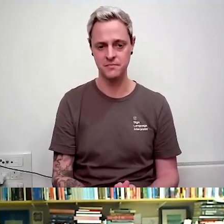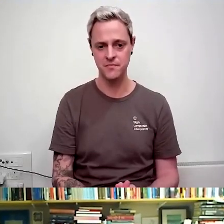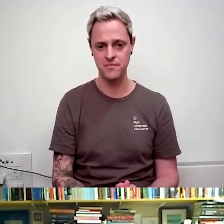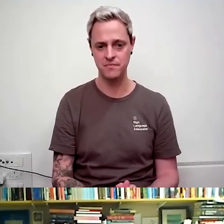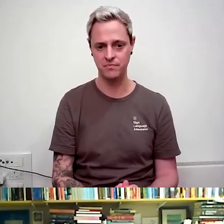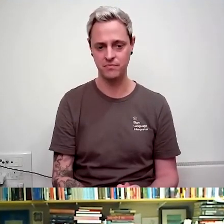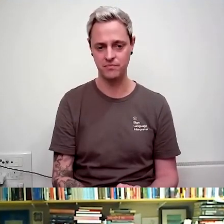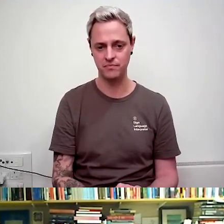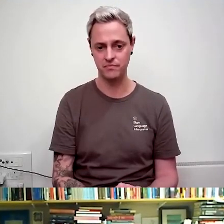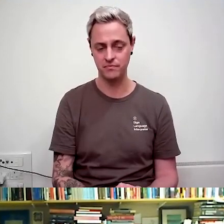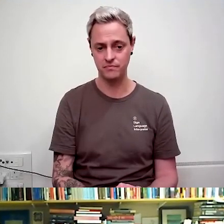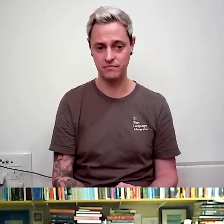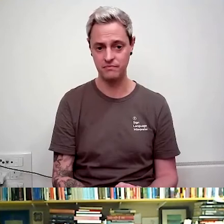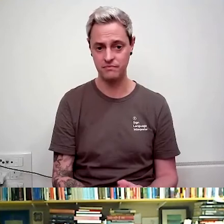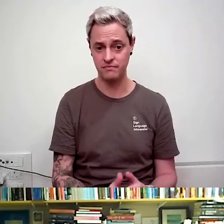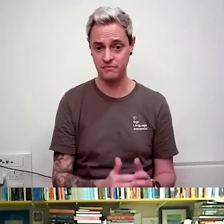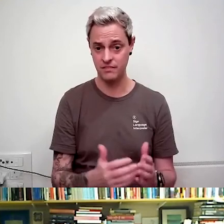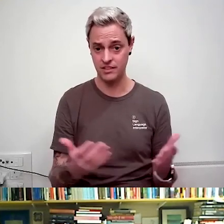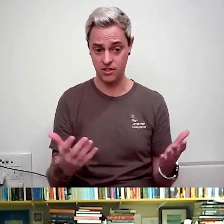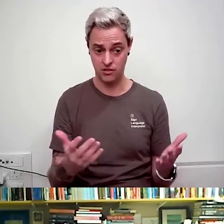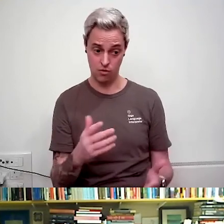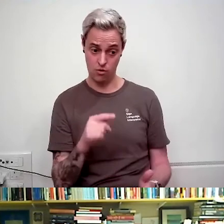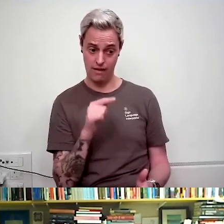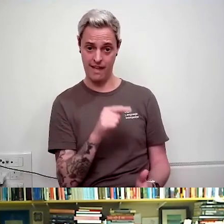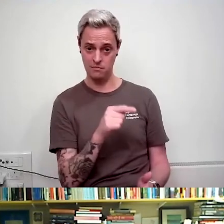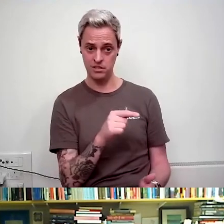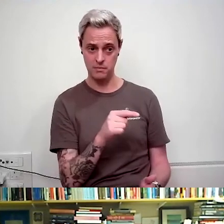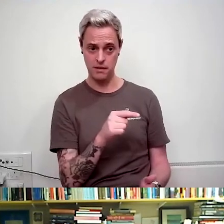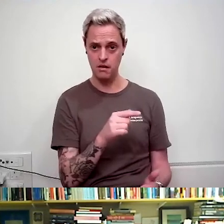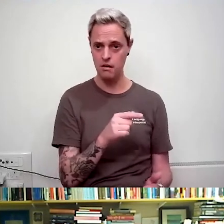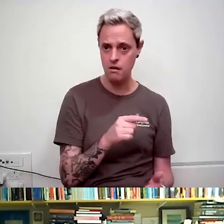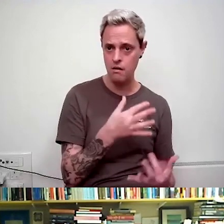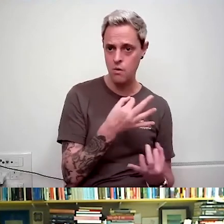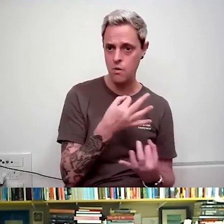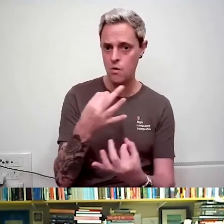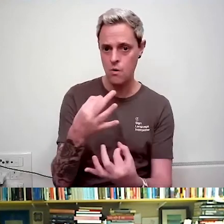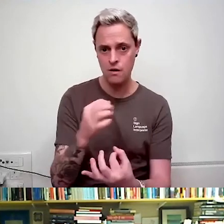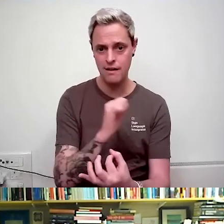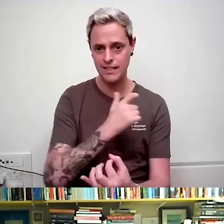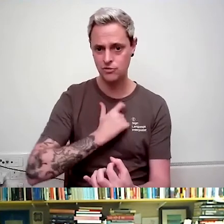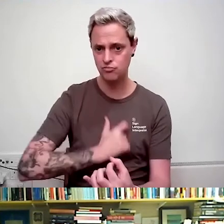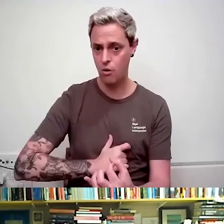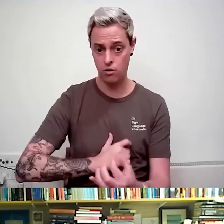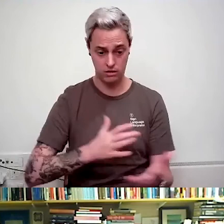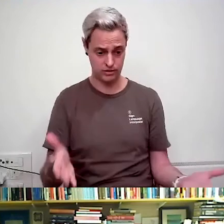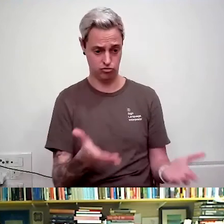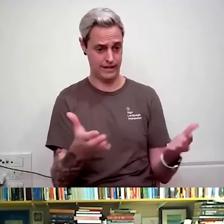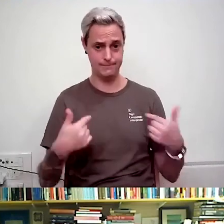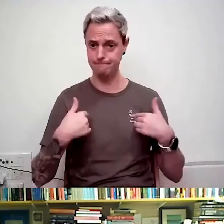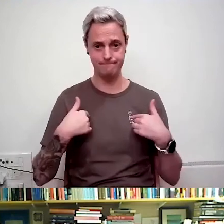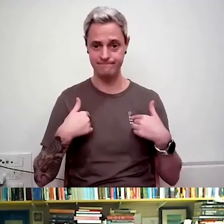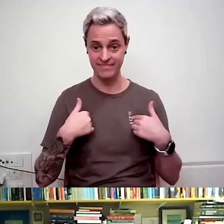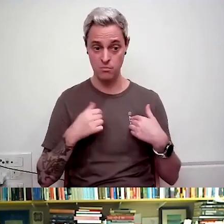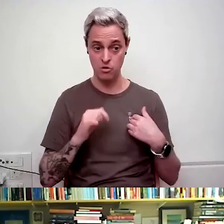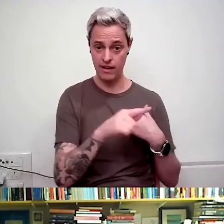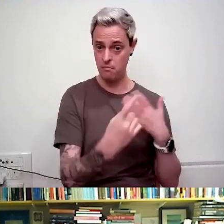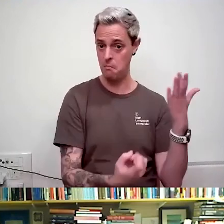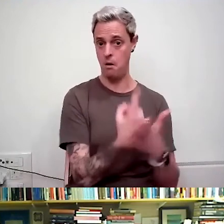create that desire in him to play that role, but I do have a responsibility to help him understand